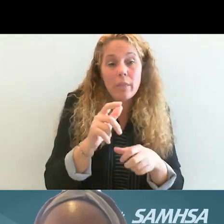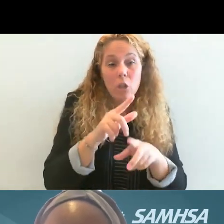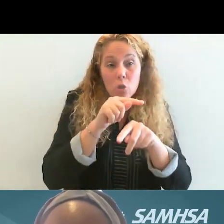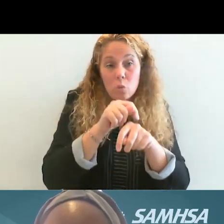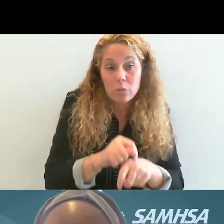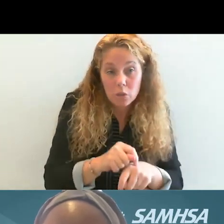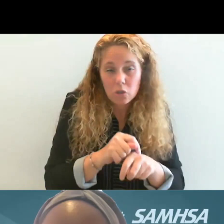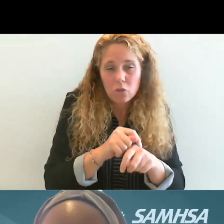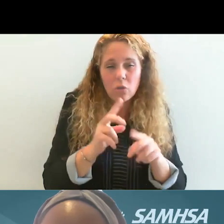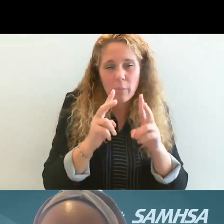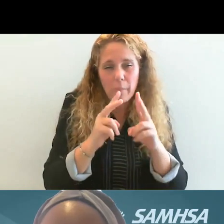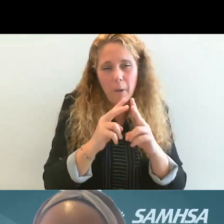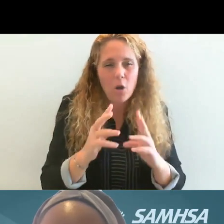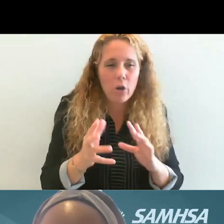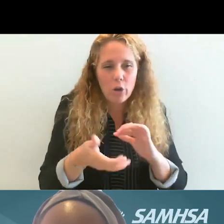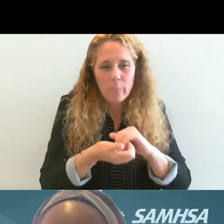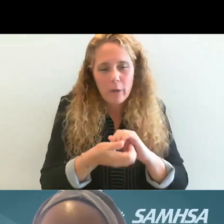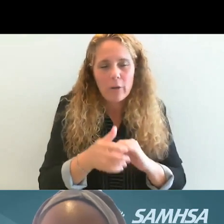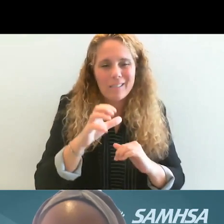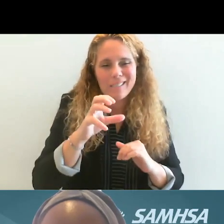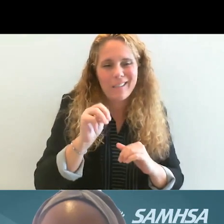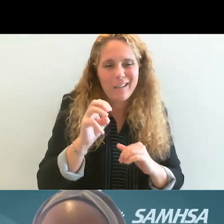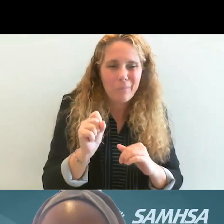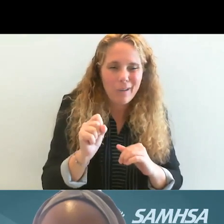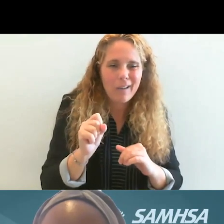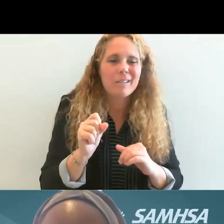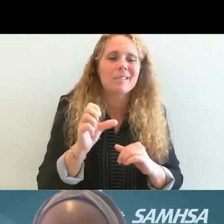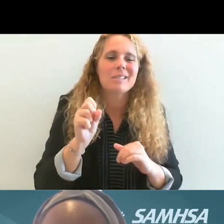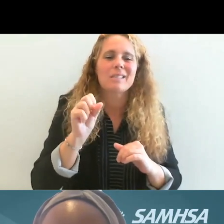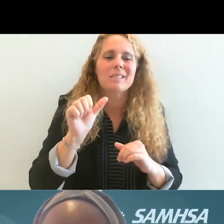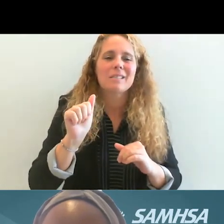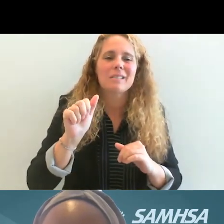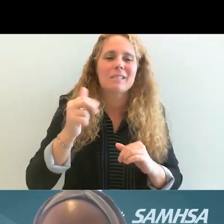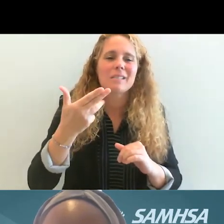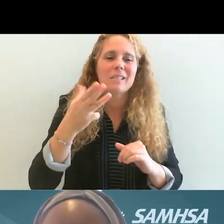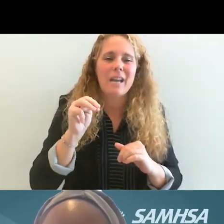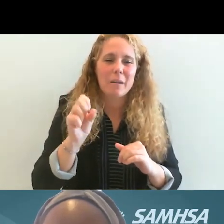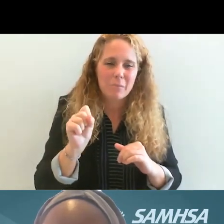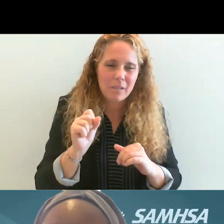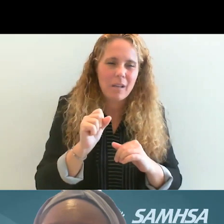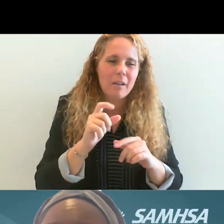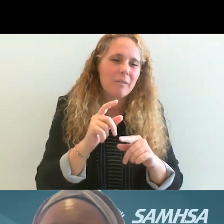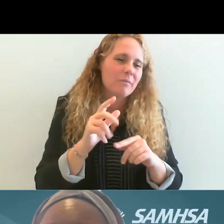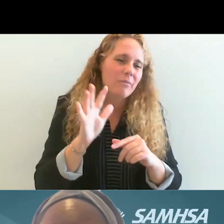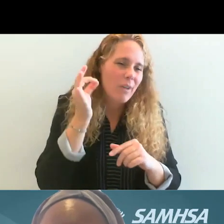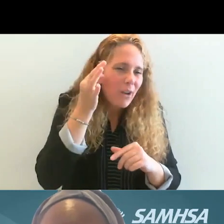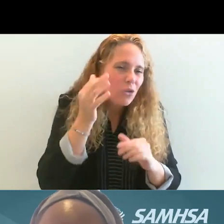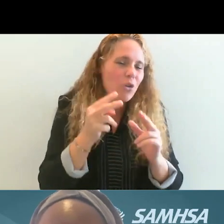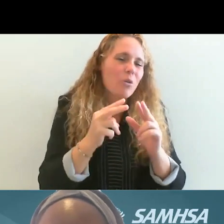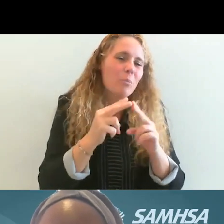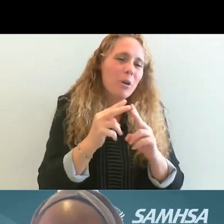AND SAMHSAS OF THE WORLD AND TRADITION PARTNERS AND NON-TRADITION